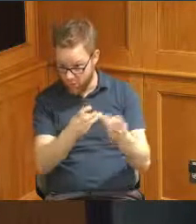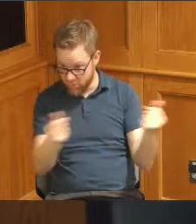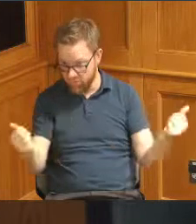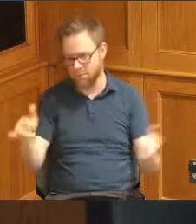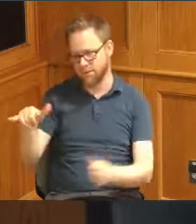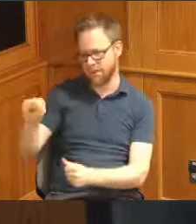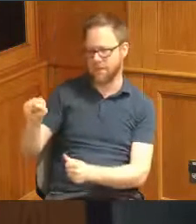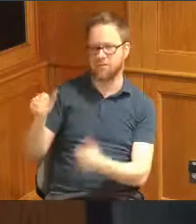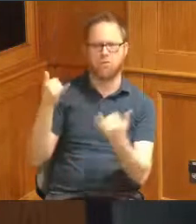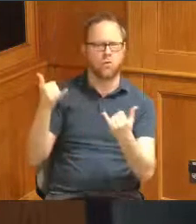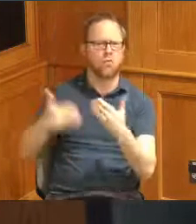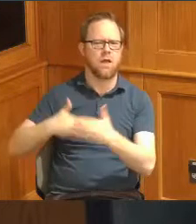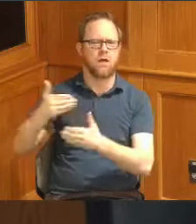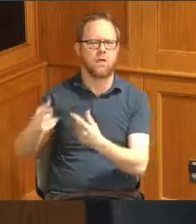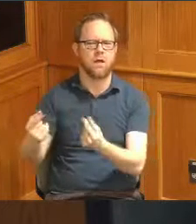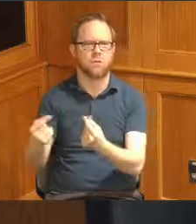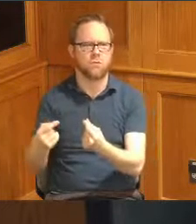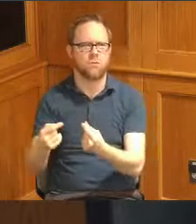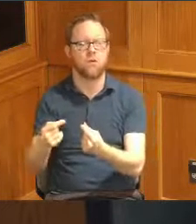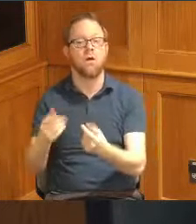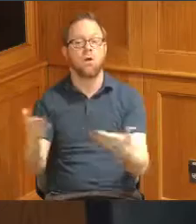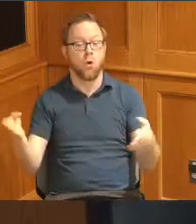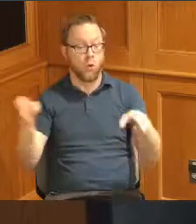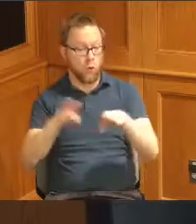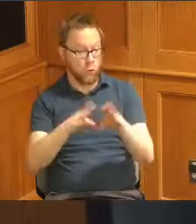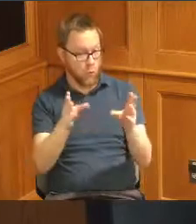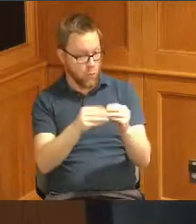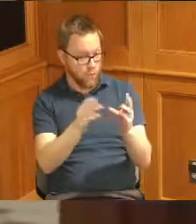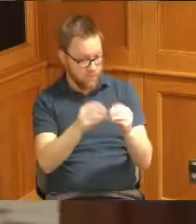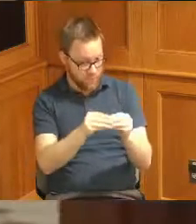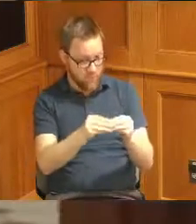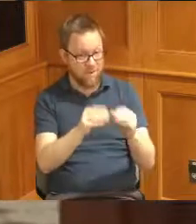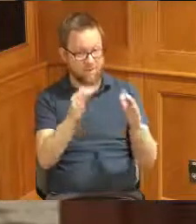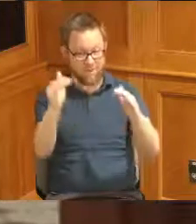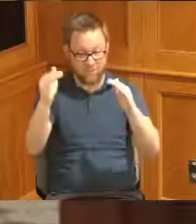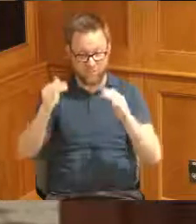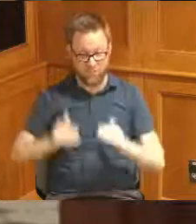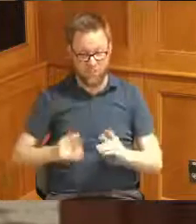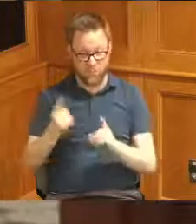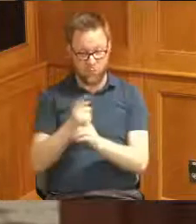next step you will close the hearing when you get to the regular agenda item I will present